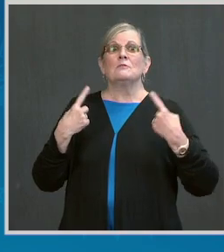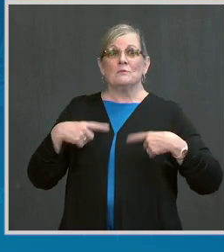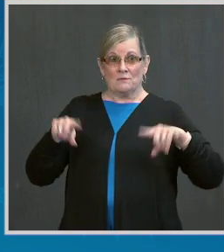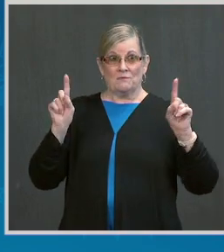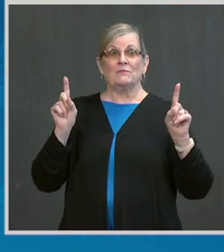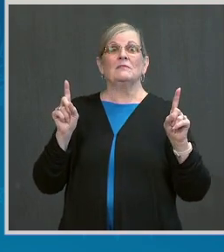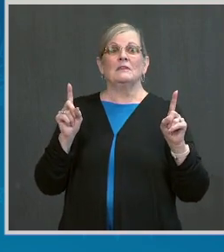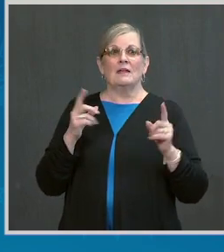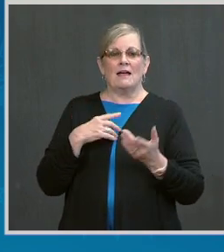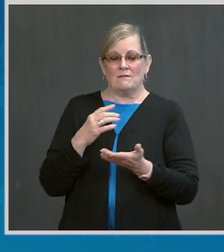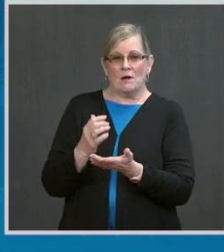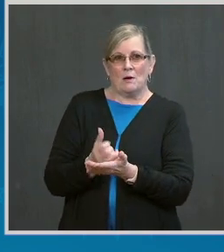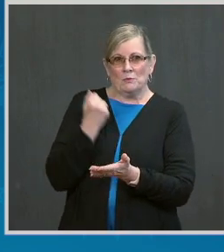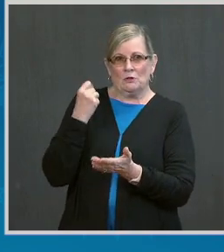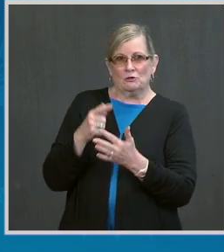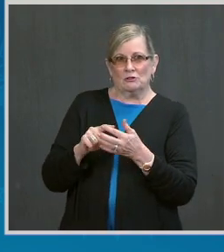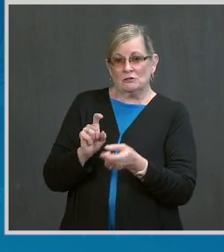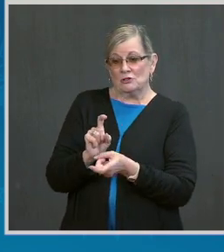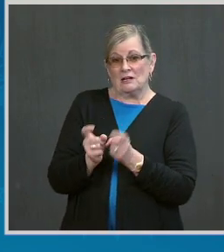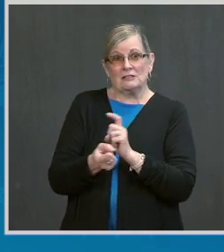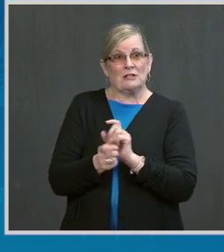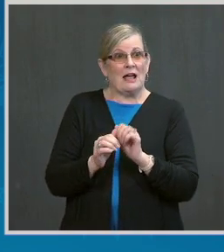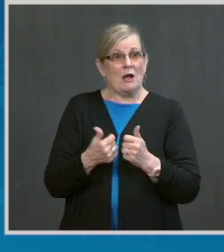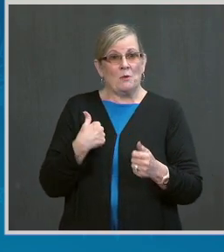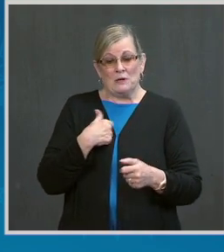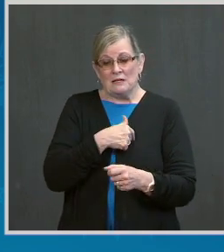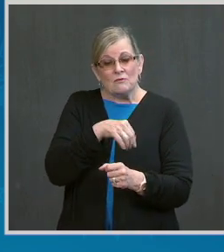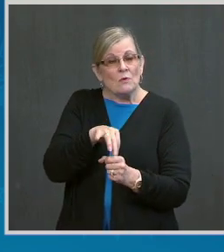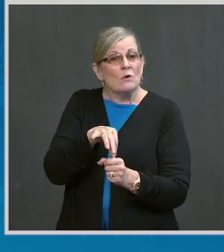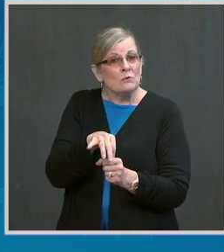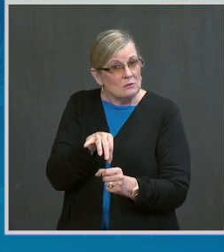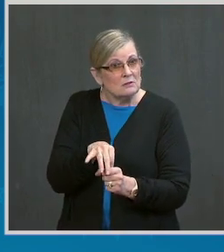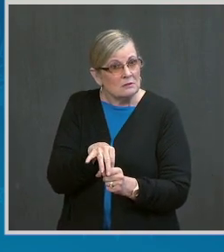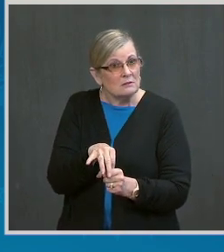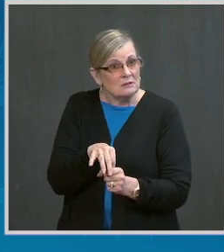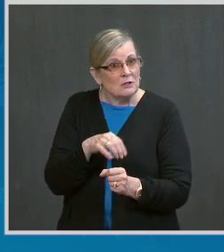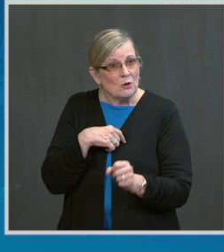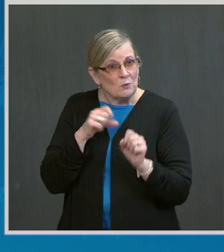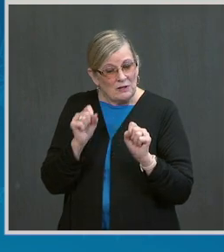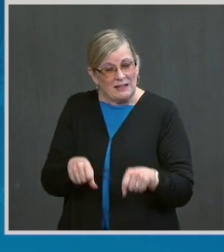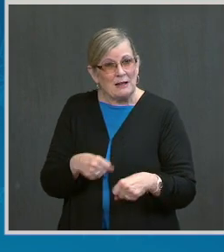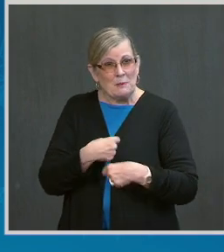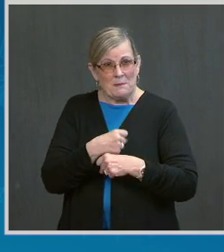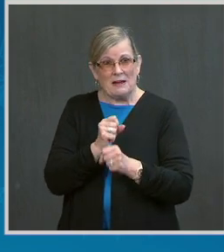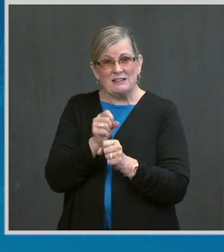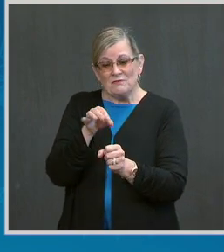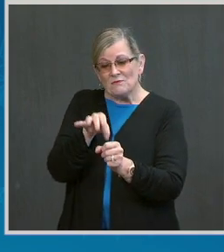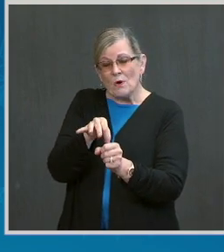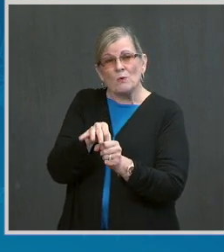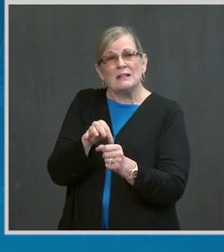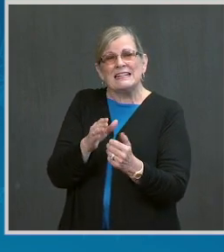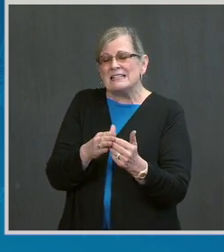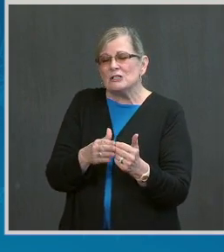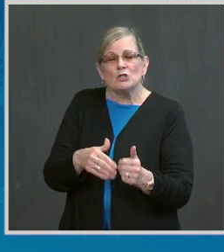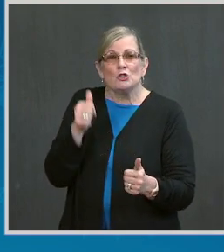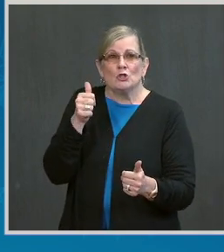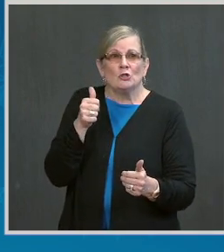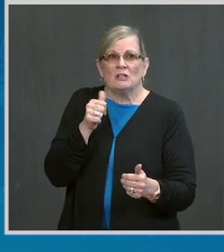We have the opportunity to make voting easier, not more difficult, to lift up more voices, not fewer.